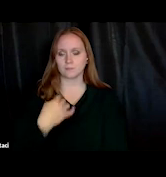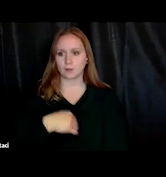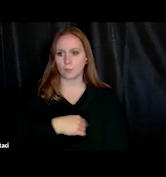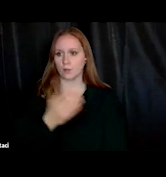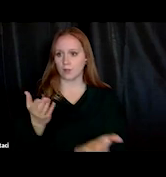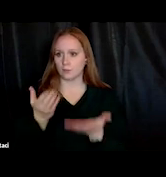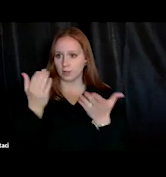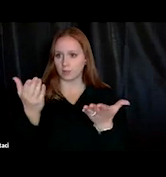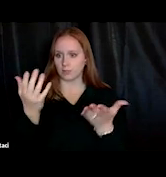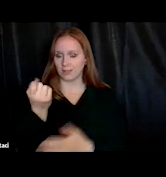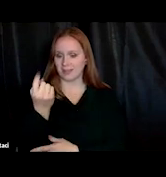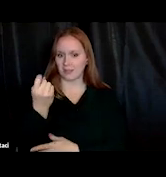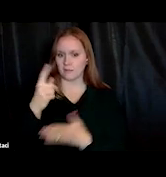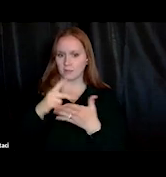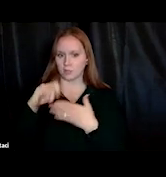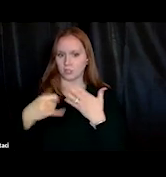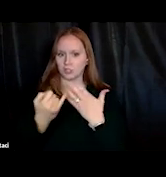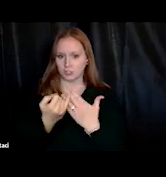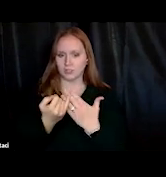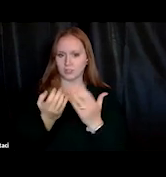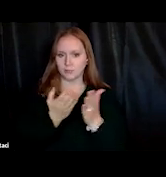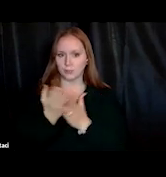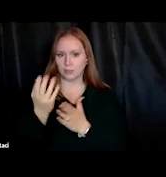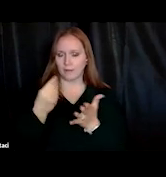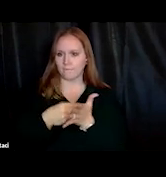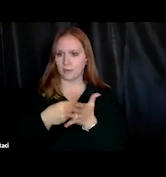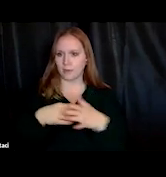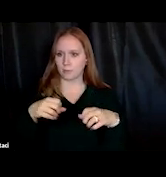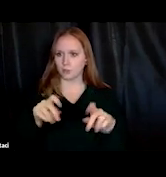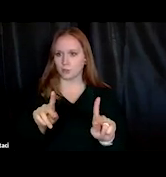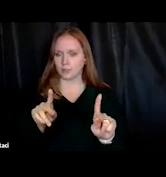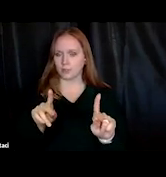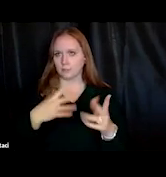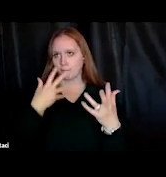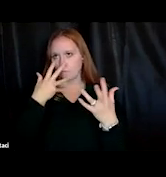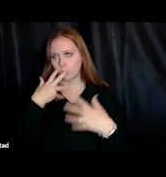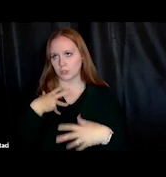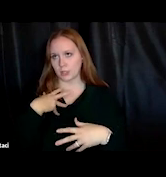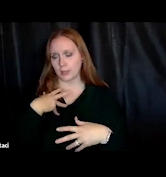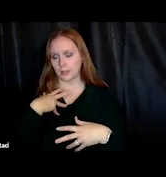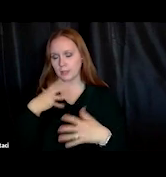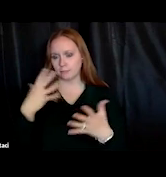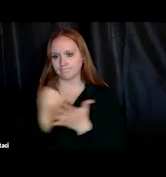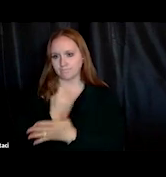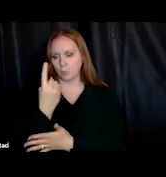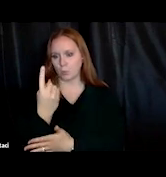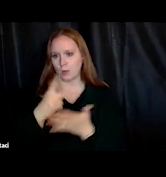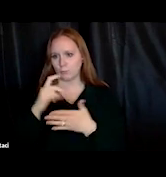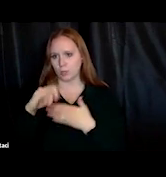through the supplemental notice of funding opportunity. Unfortunately, we only received one project that was awarded.